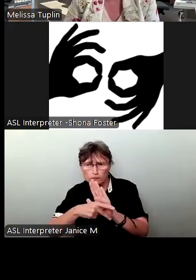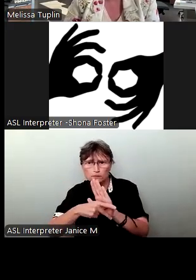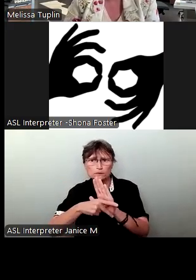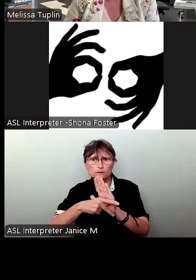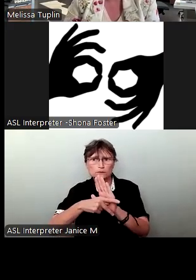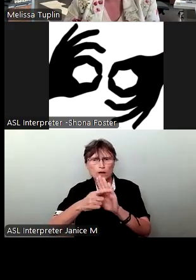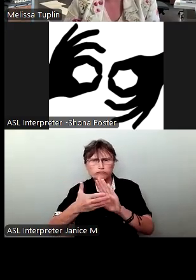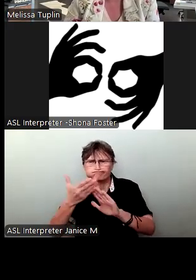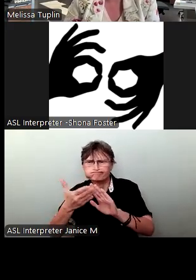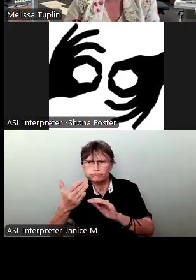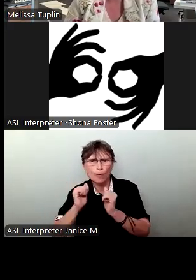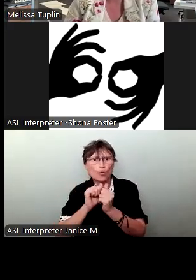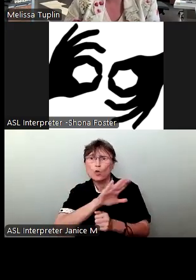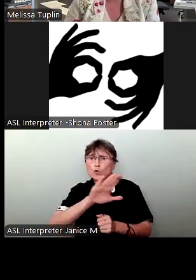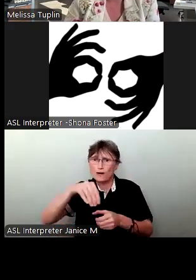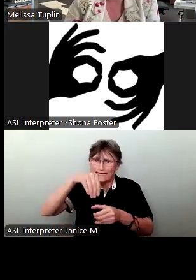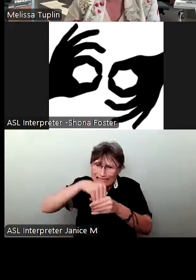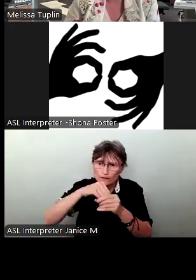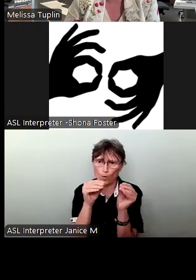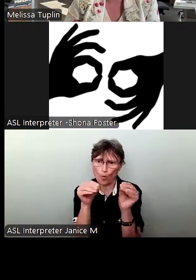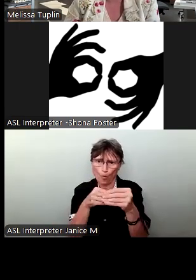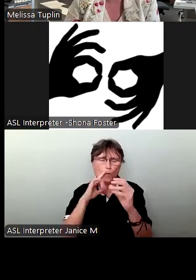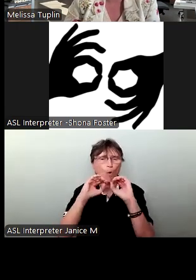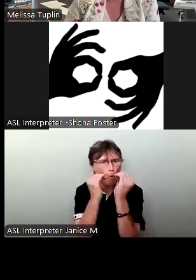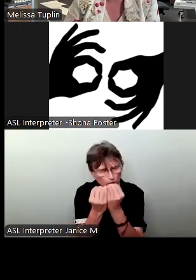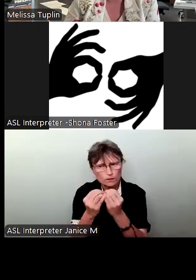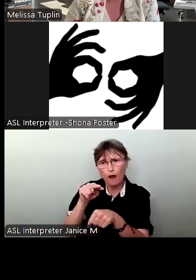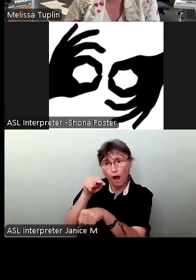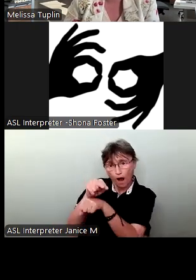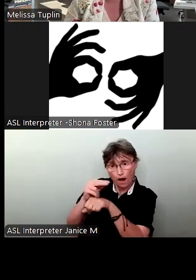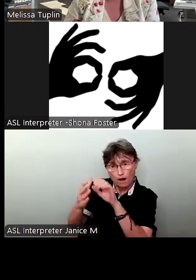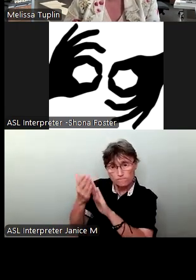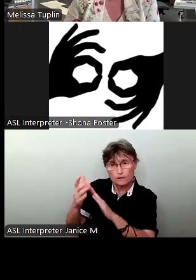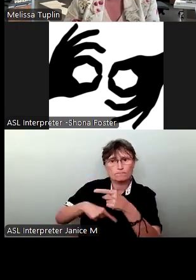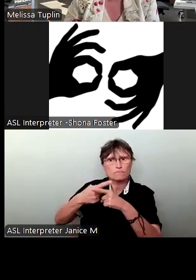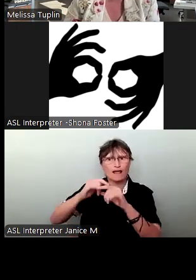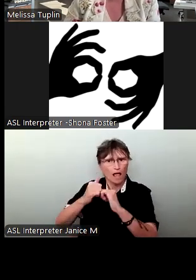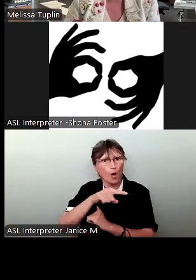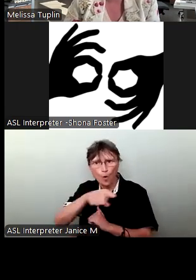how your organization seeks to be in relationship with the people you work with. So these do not